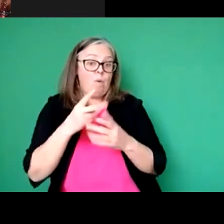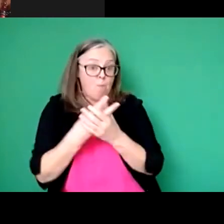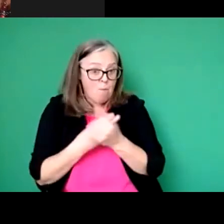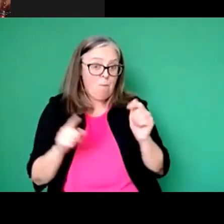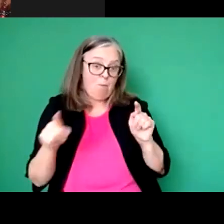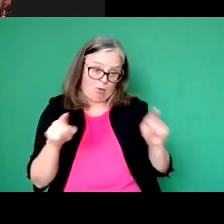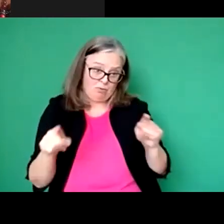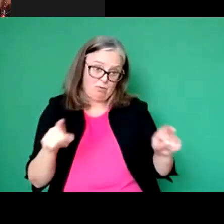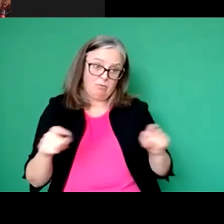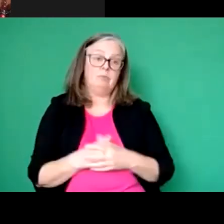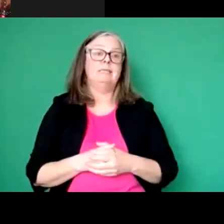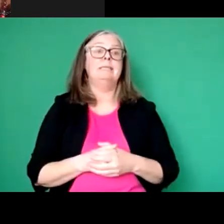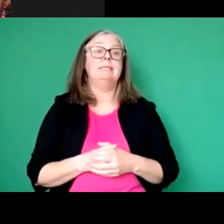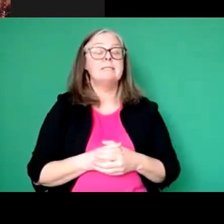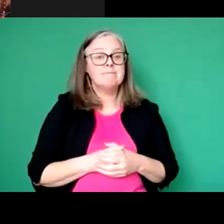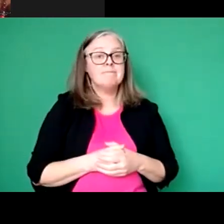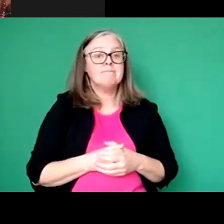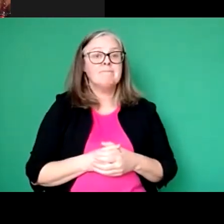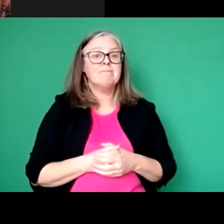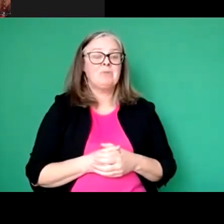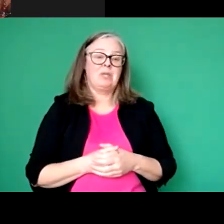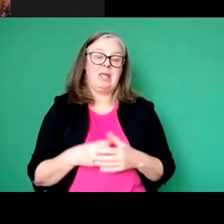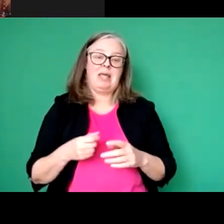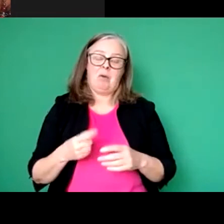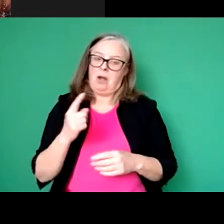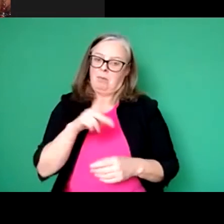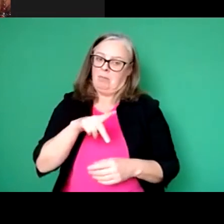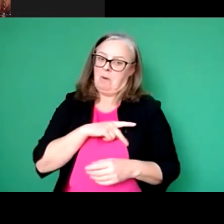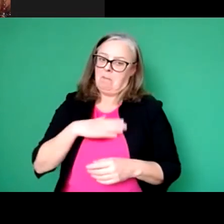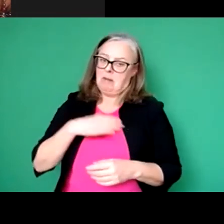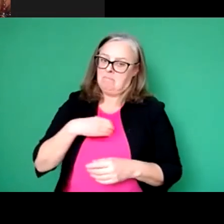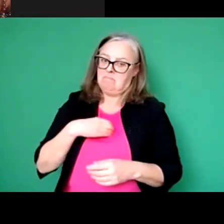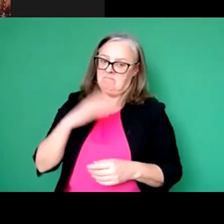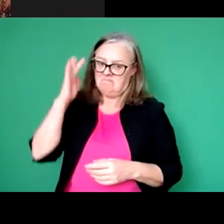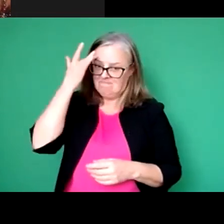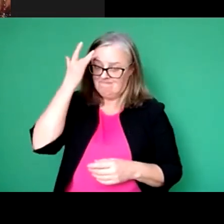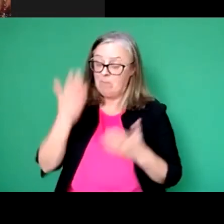um one little personal pet peeve i have and i might be dead wrong about this but i i would say